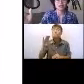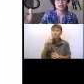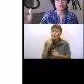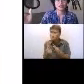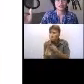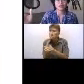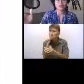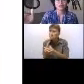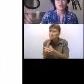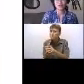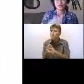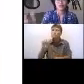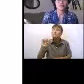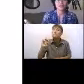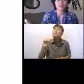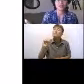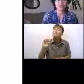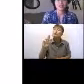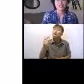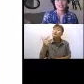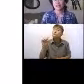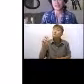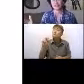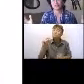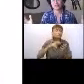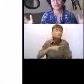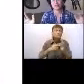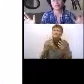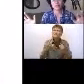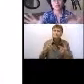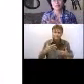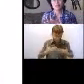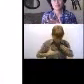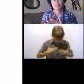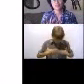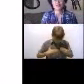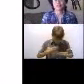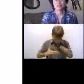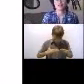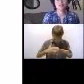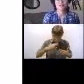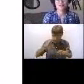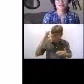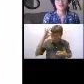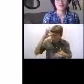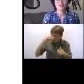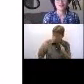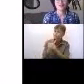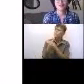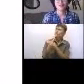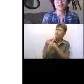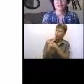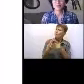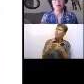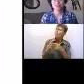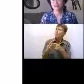your, the work that you're doing. And just, you will incorporate it into, like, your policies,